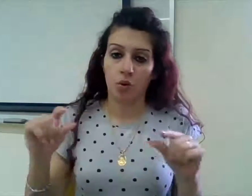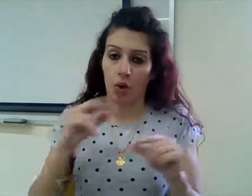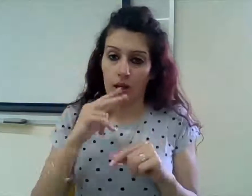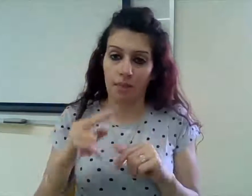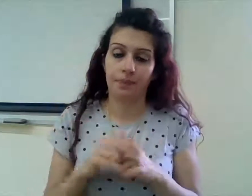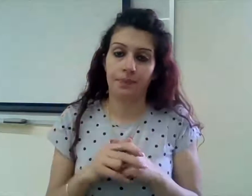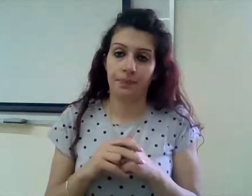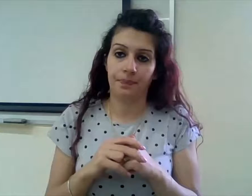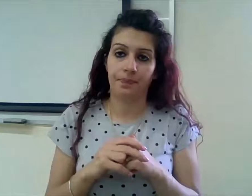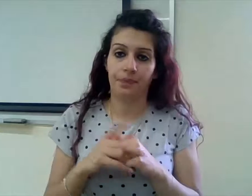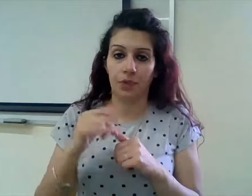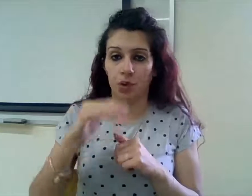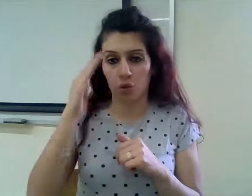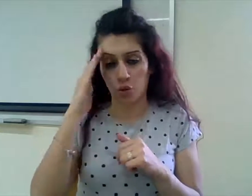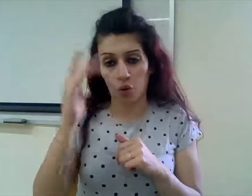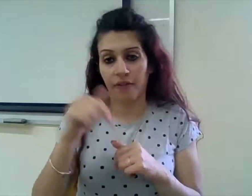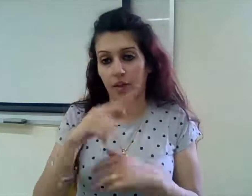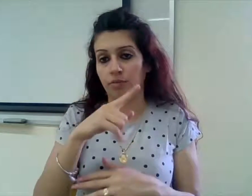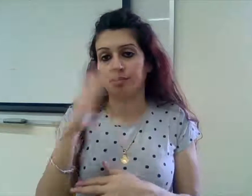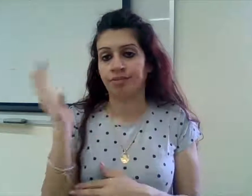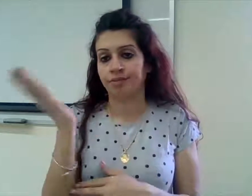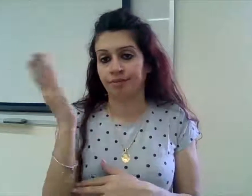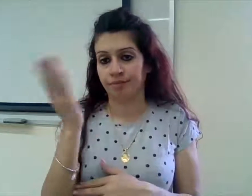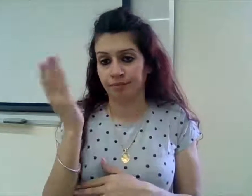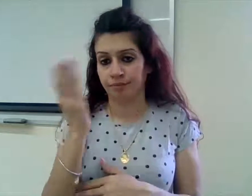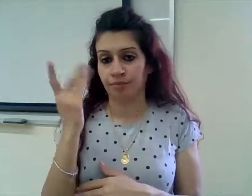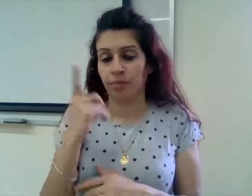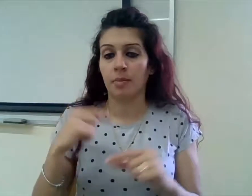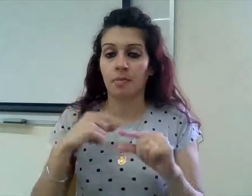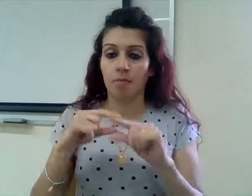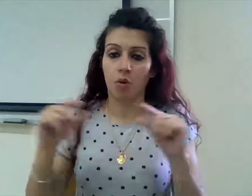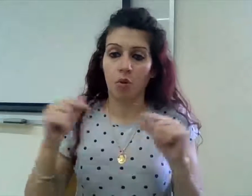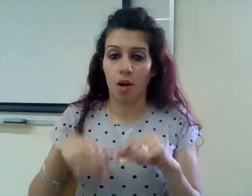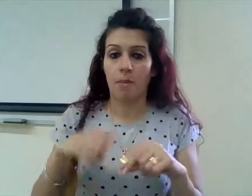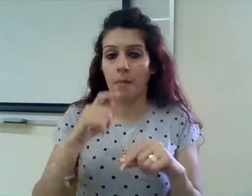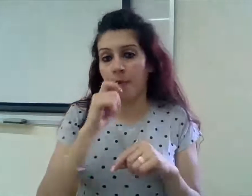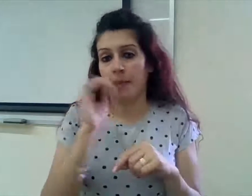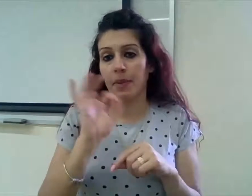children with cognitive disabilities especially in their learning routine and